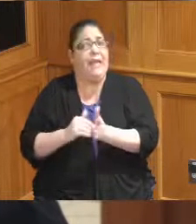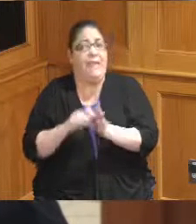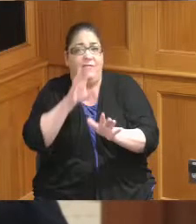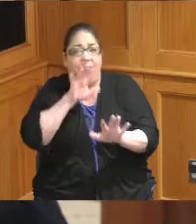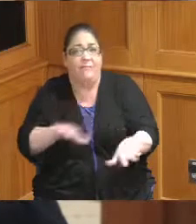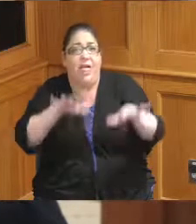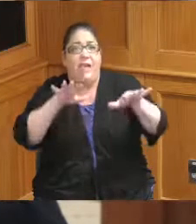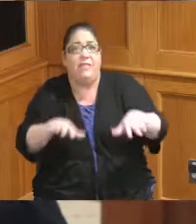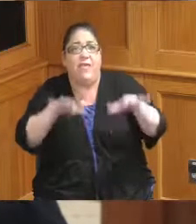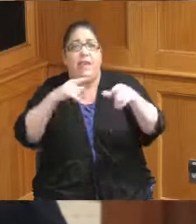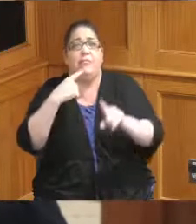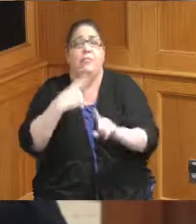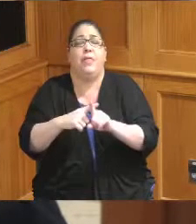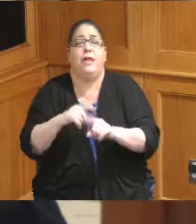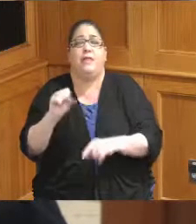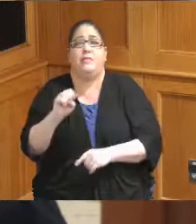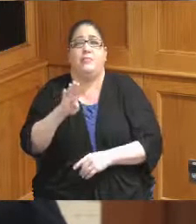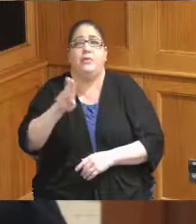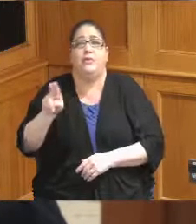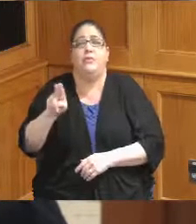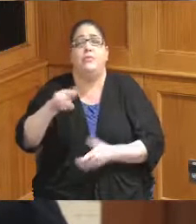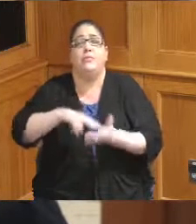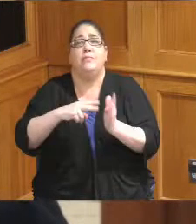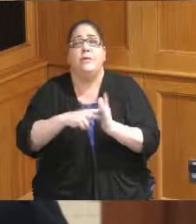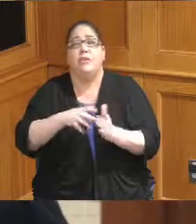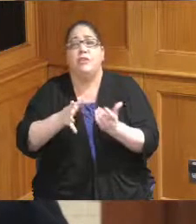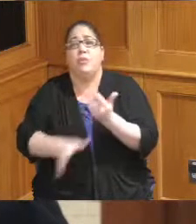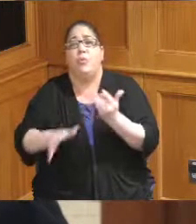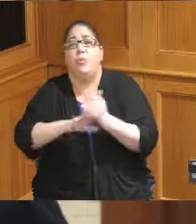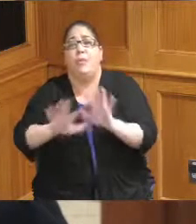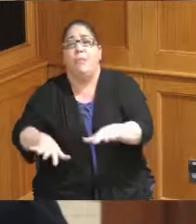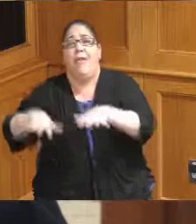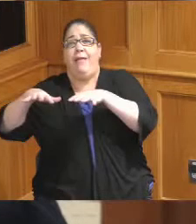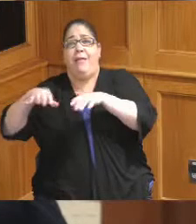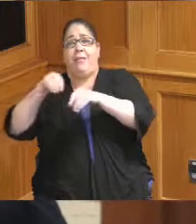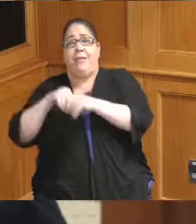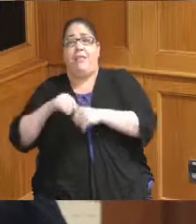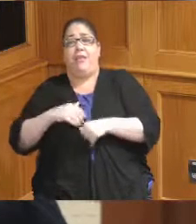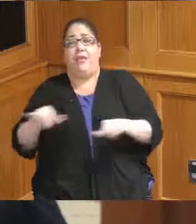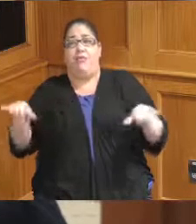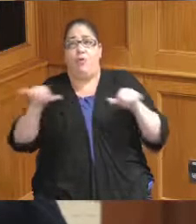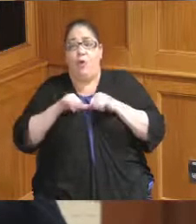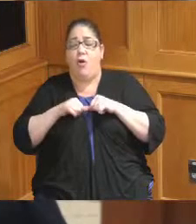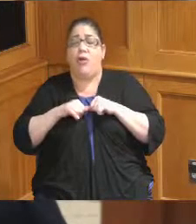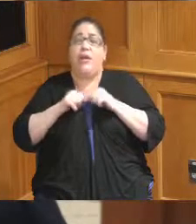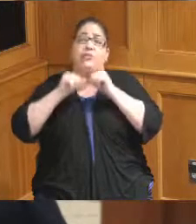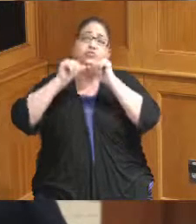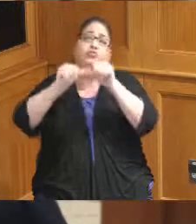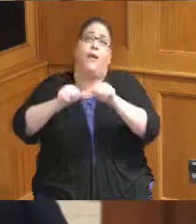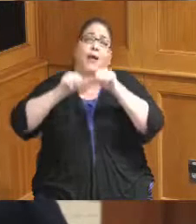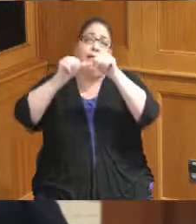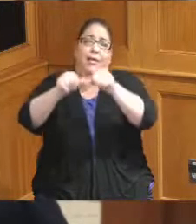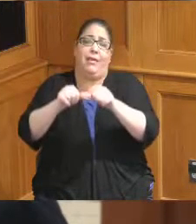Sewer backup events over the last few decades the grant addresses chronic environmental hazards that